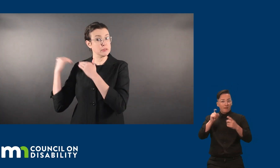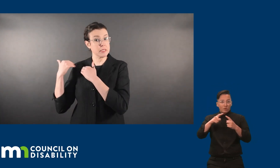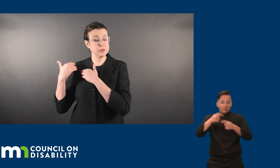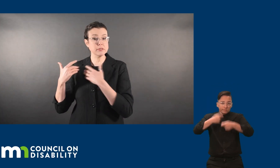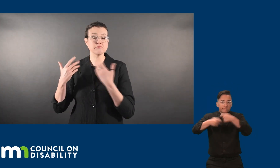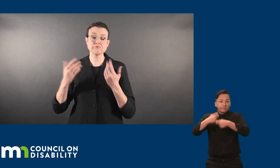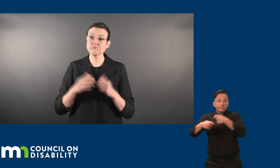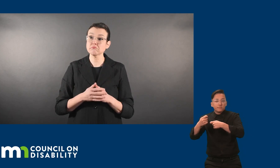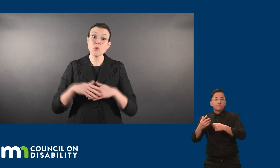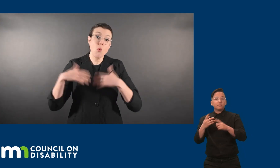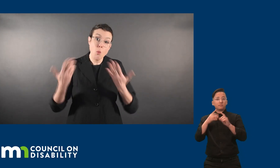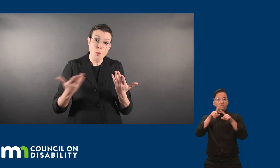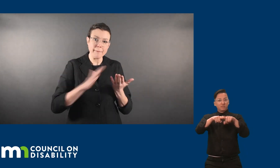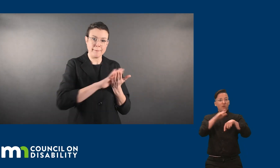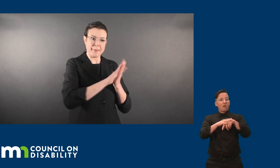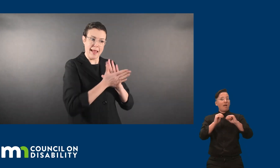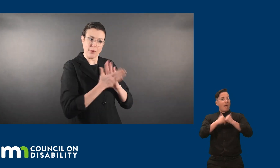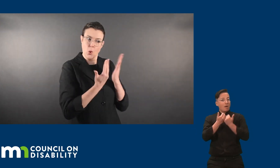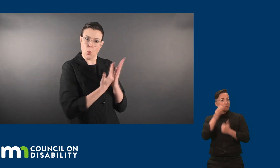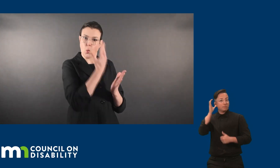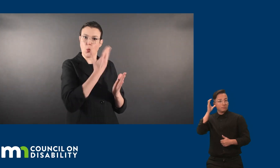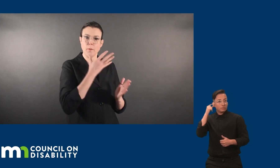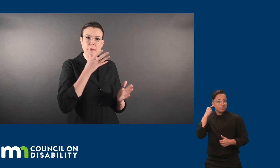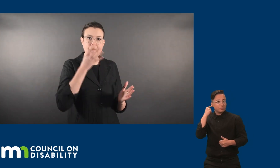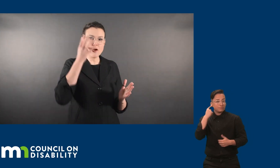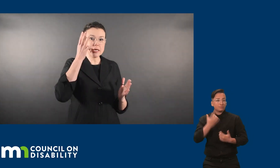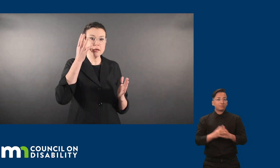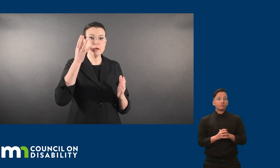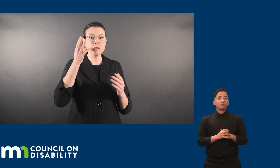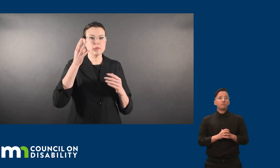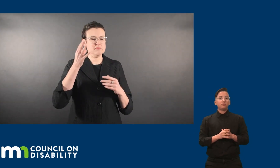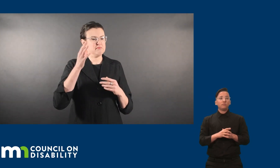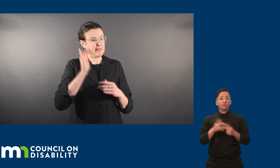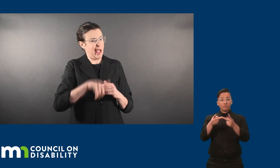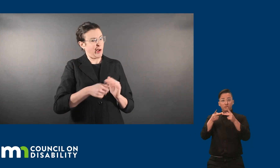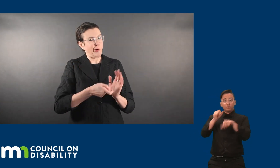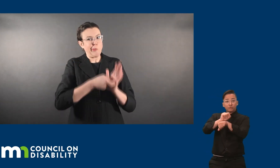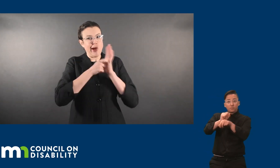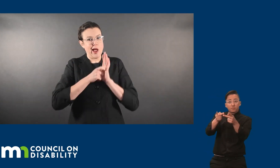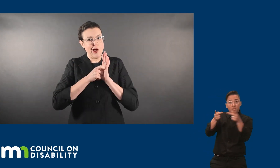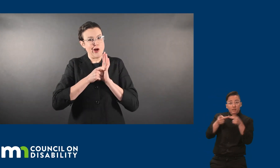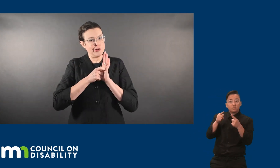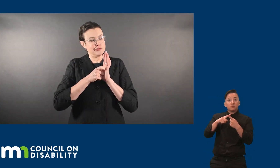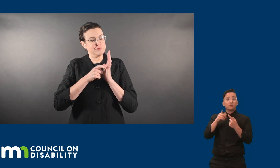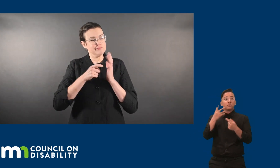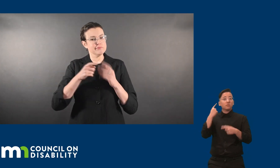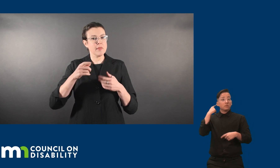responsibility, or becoming a new parent are environmental changes that could